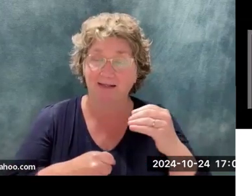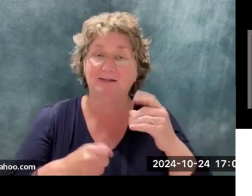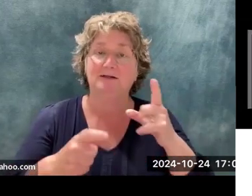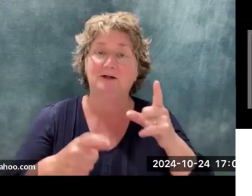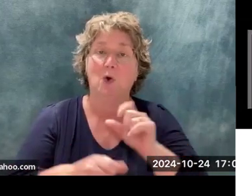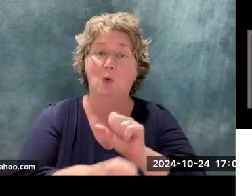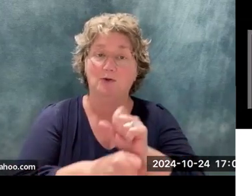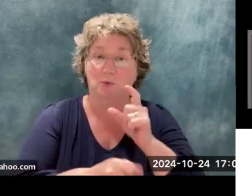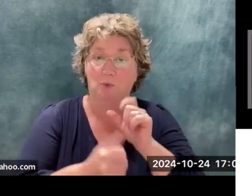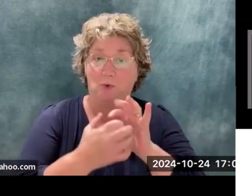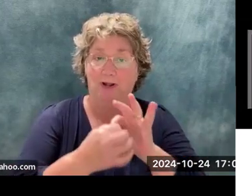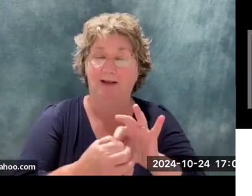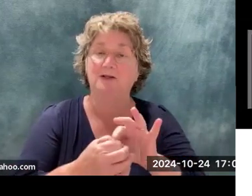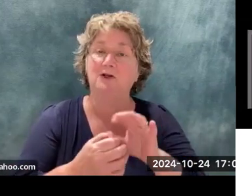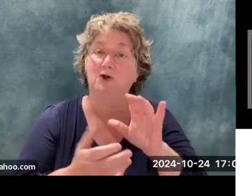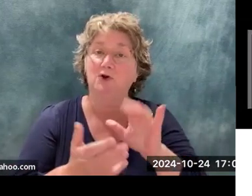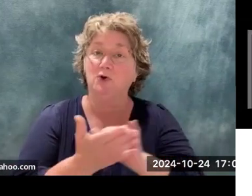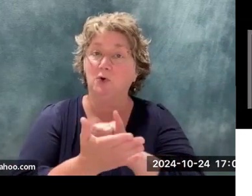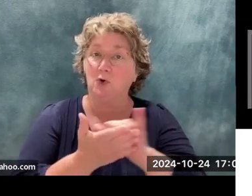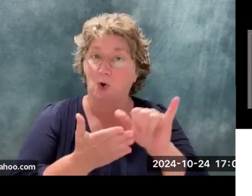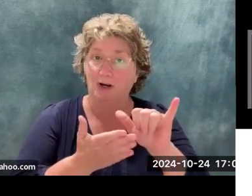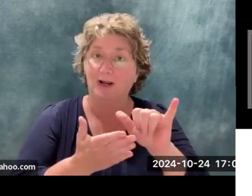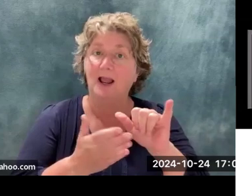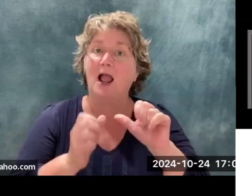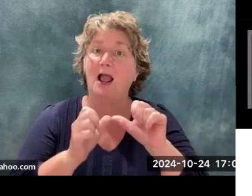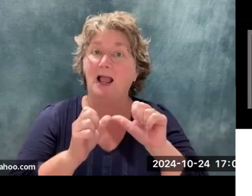is President of the Connecticut Academy of Science and Engineering.